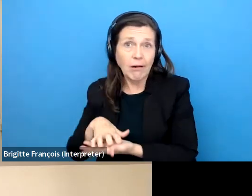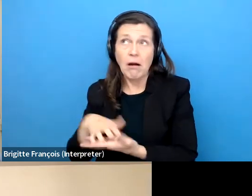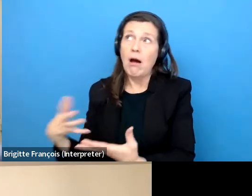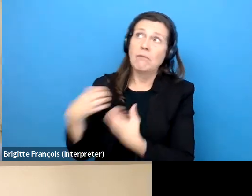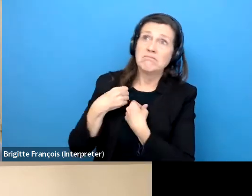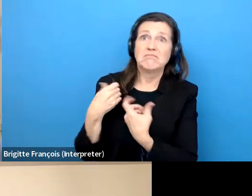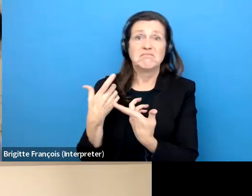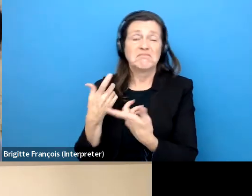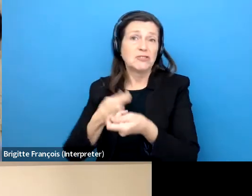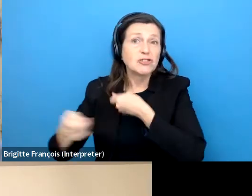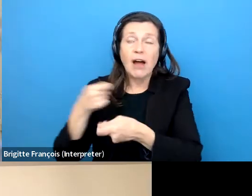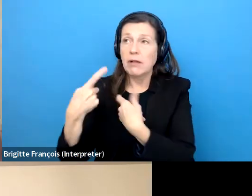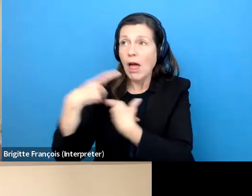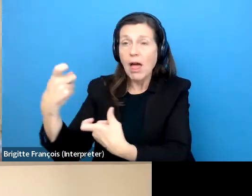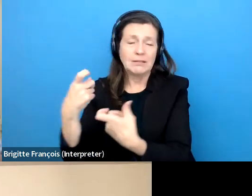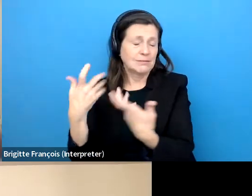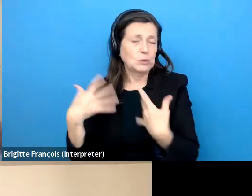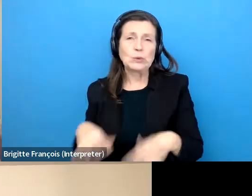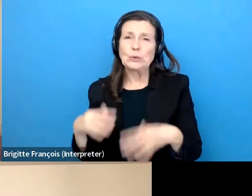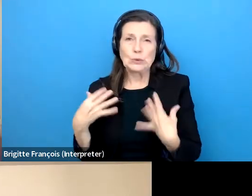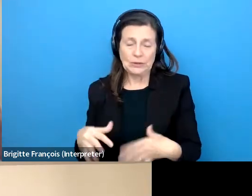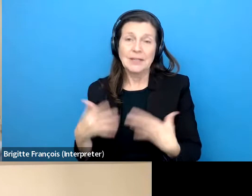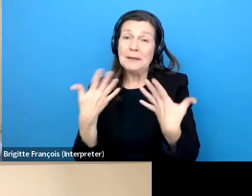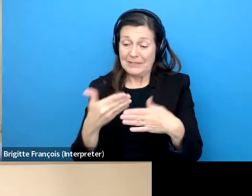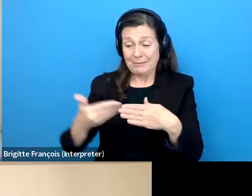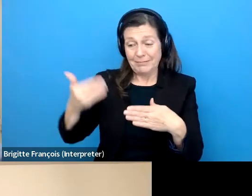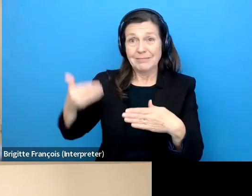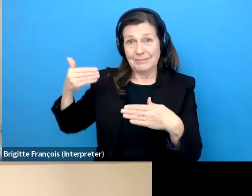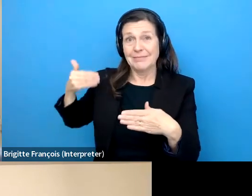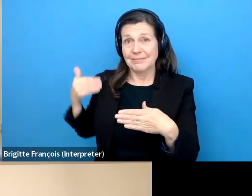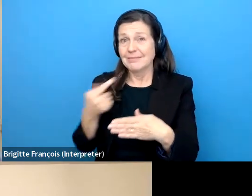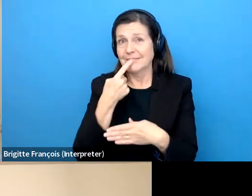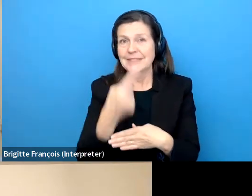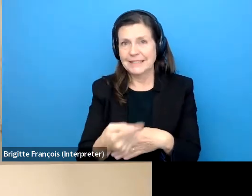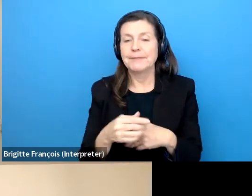This aspect was mentioned by the Special Rapporteur,